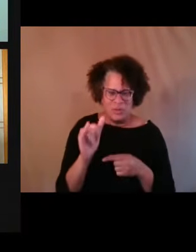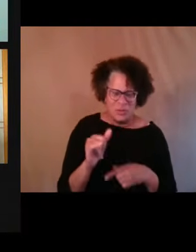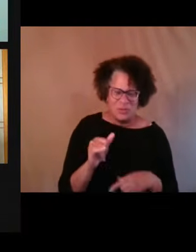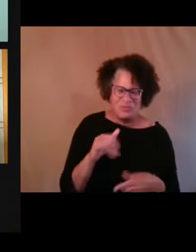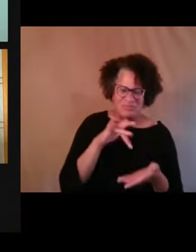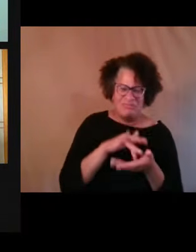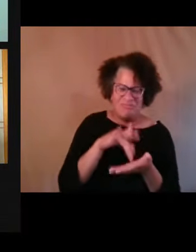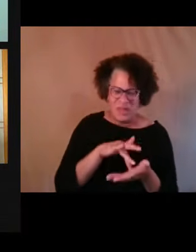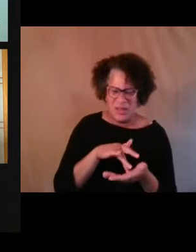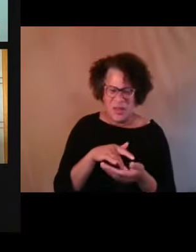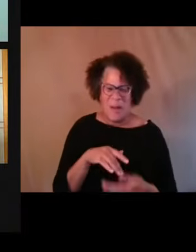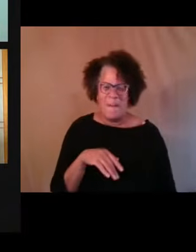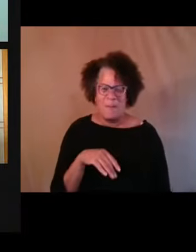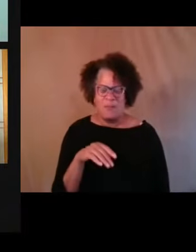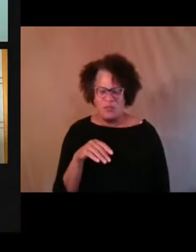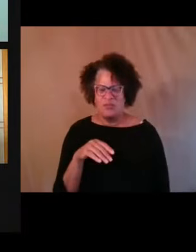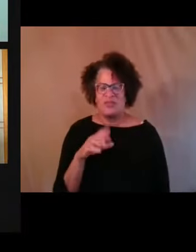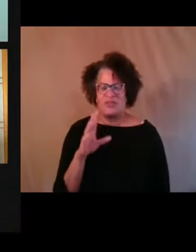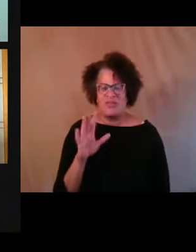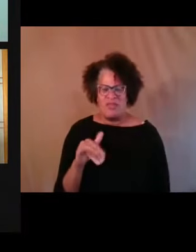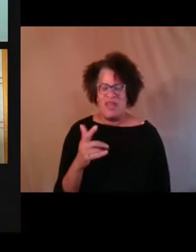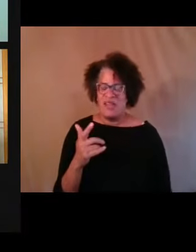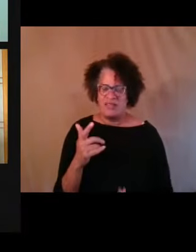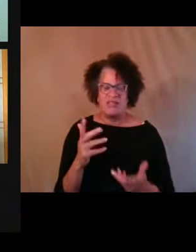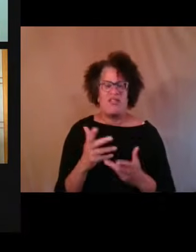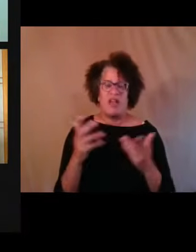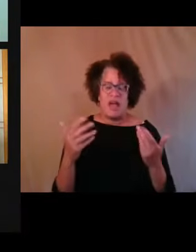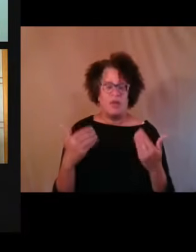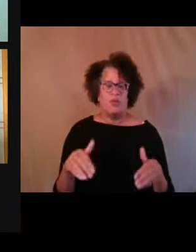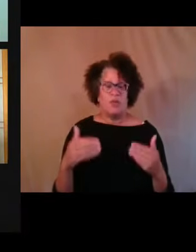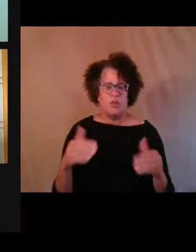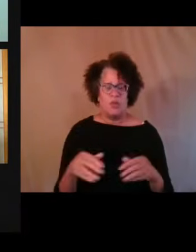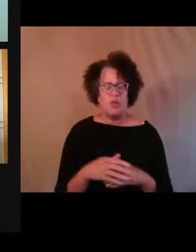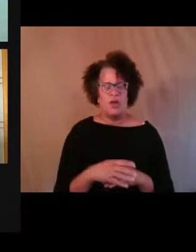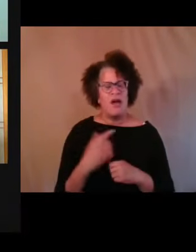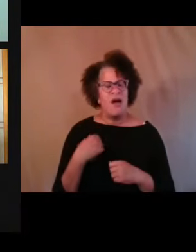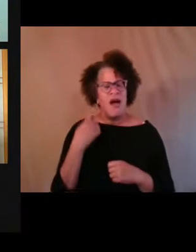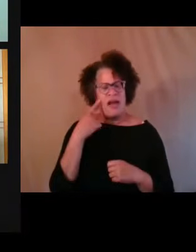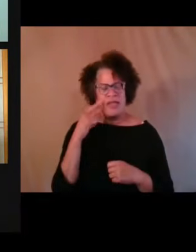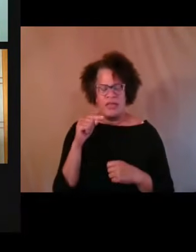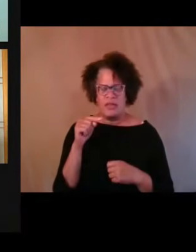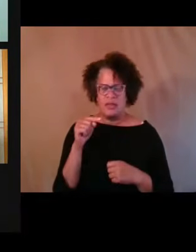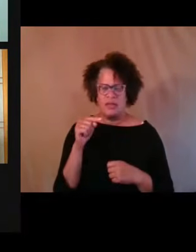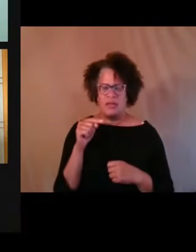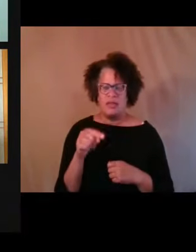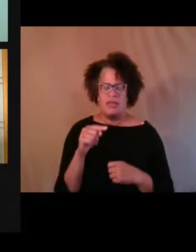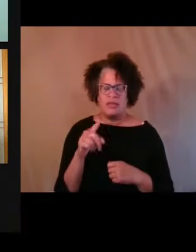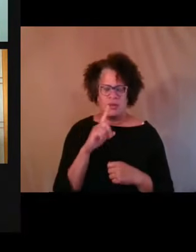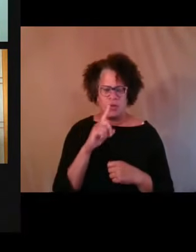So I think about this a lot, actually. I think this is really the question about trauma.